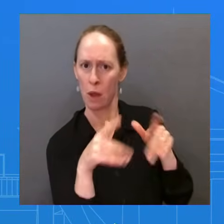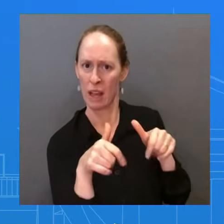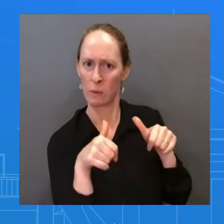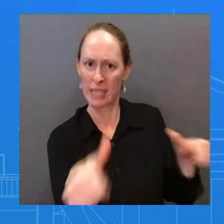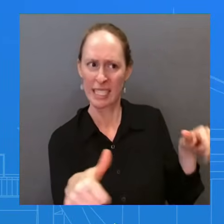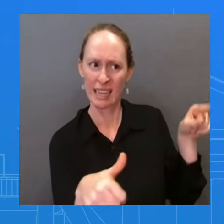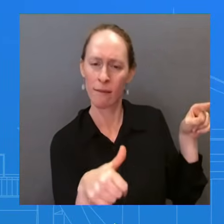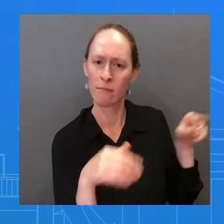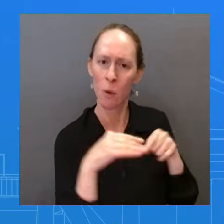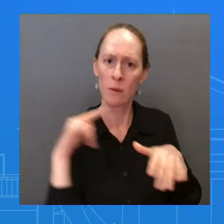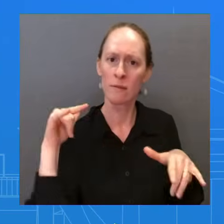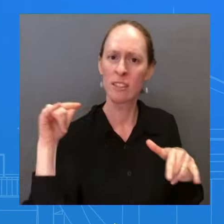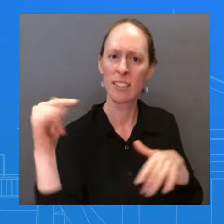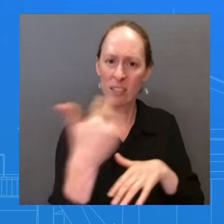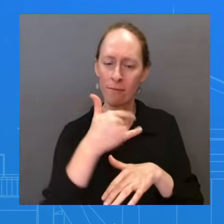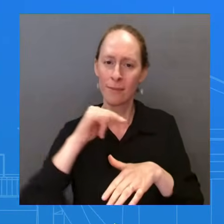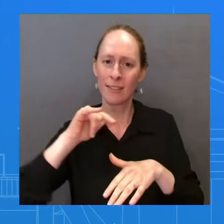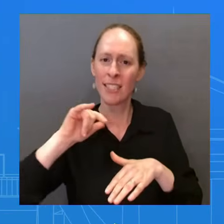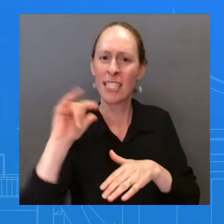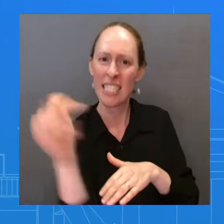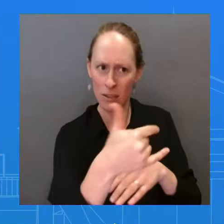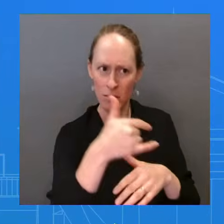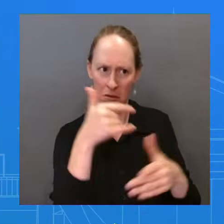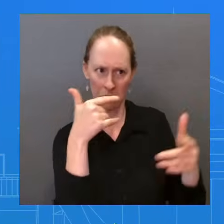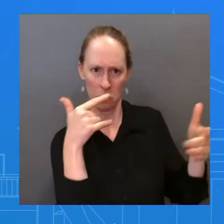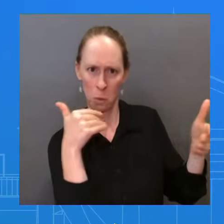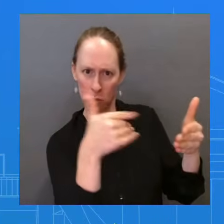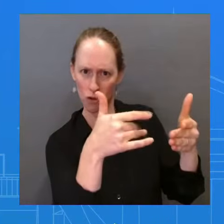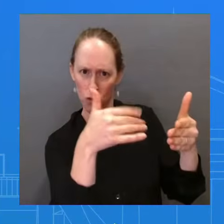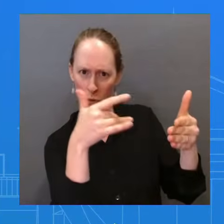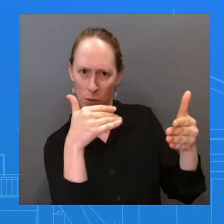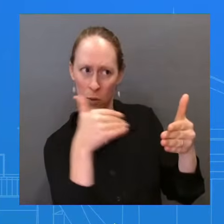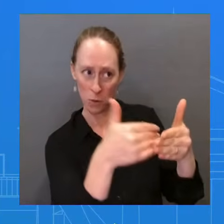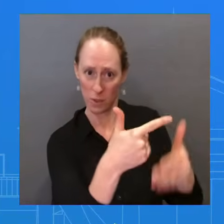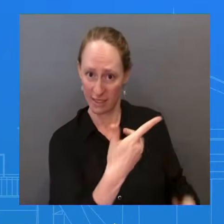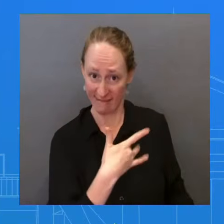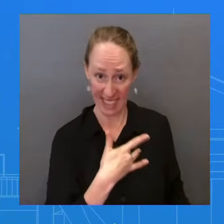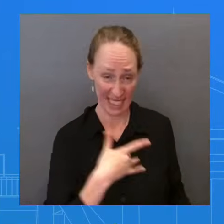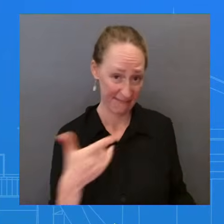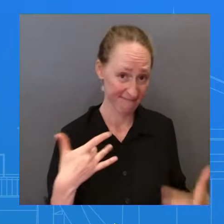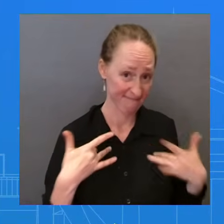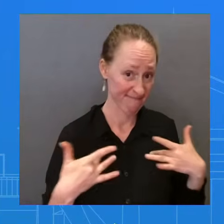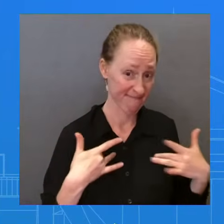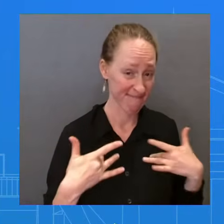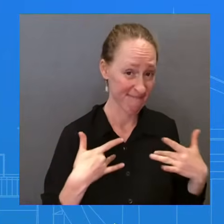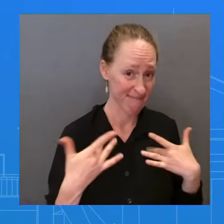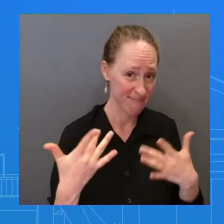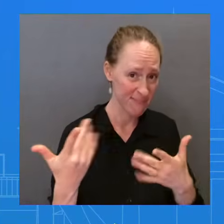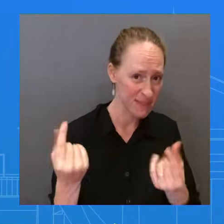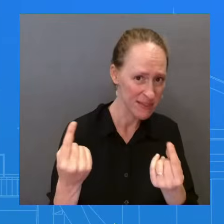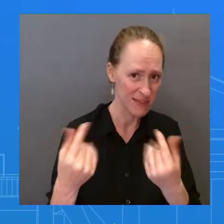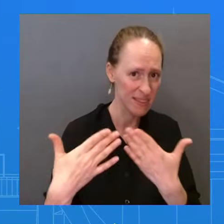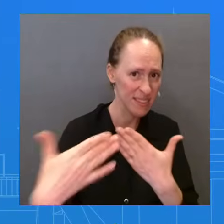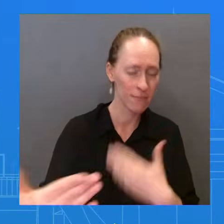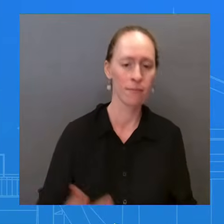be for the U.S.-Chinese relationship? Mr. Kirby: Well, it was unsafe, and it was unprofessional. You heard the Pentagon speak to that. And you all saw the video for yourselves.